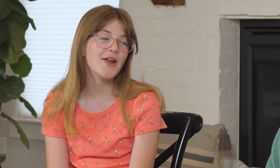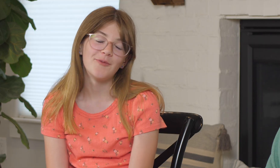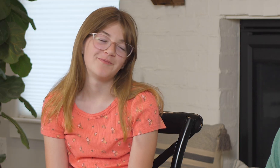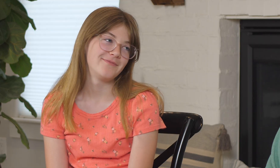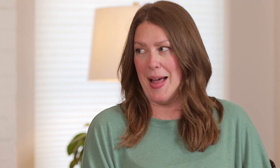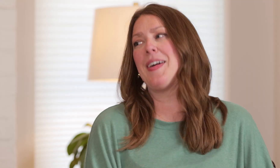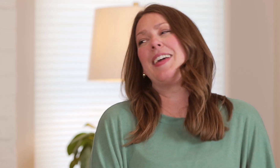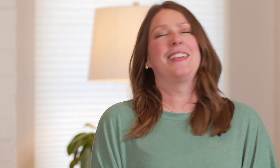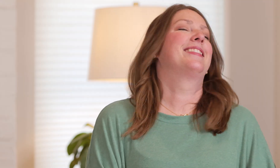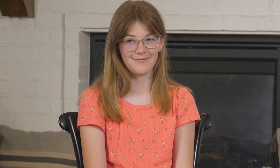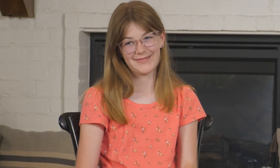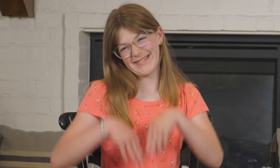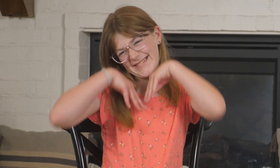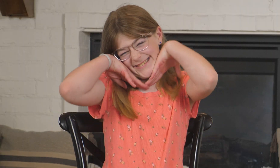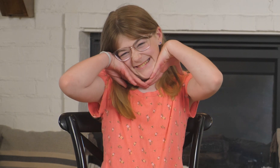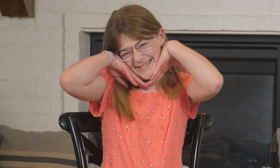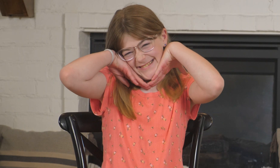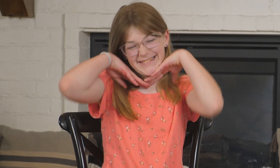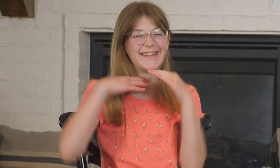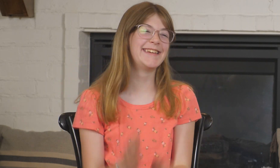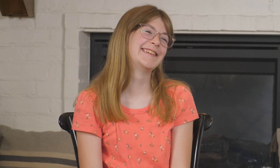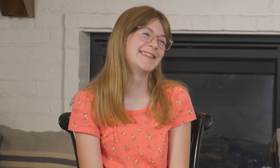No. Okay, good.